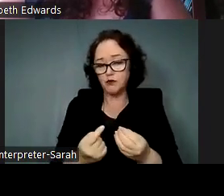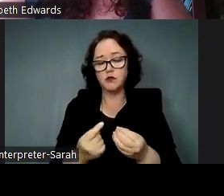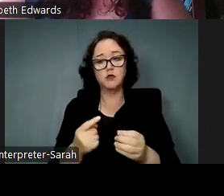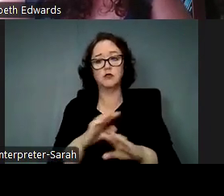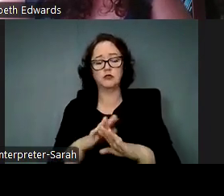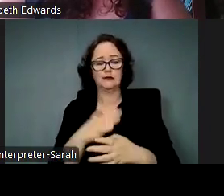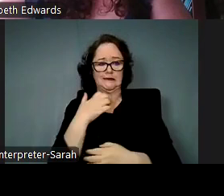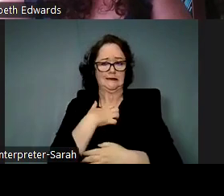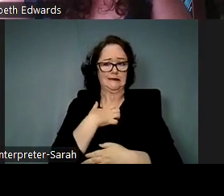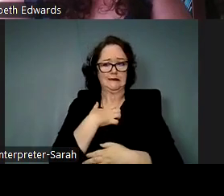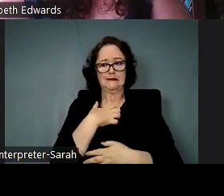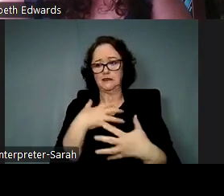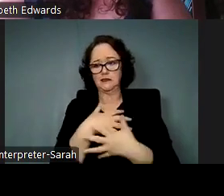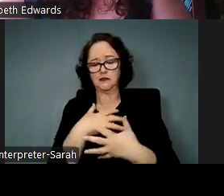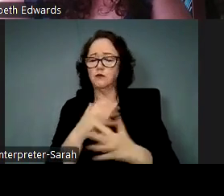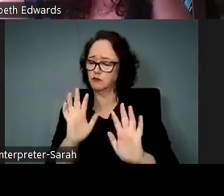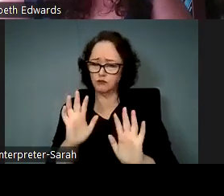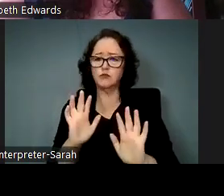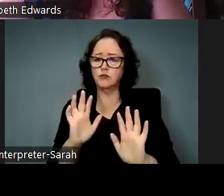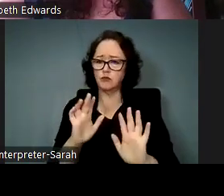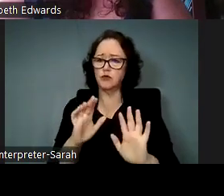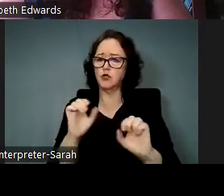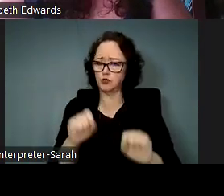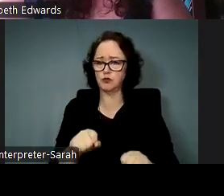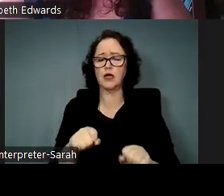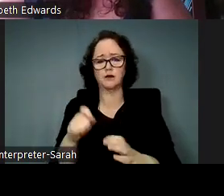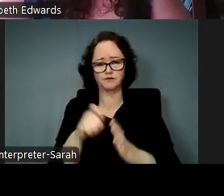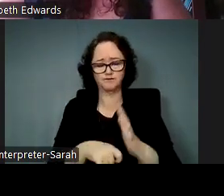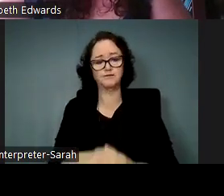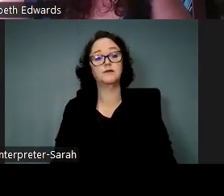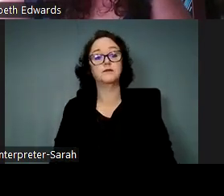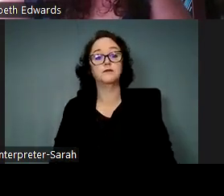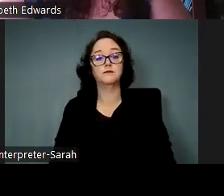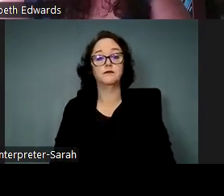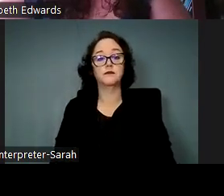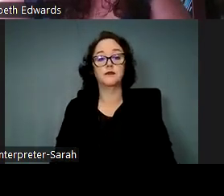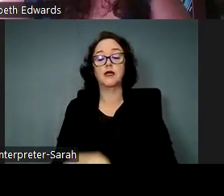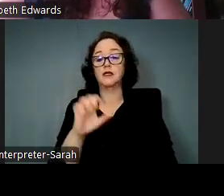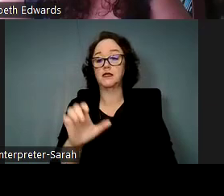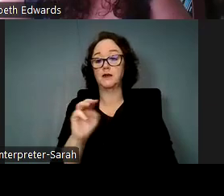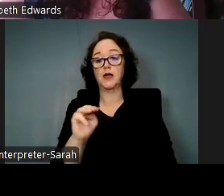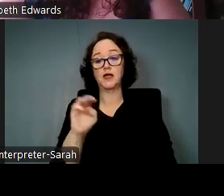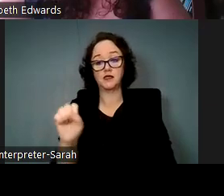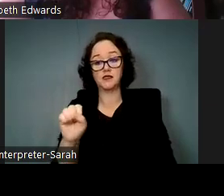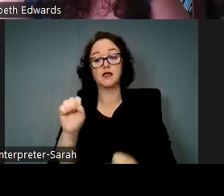that's allowed. CMS can allow some changes to be retroactive,